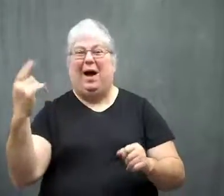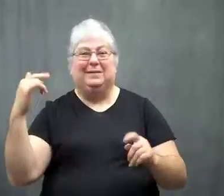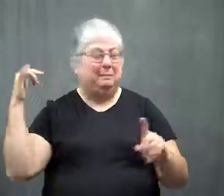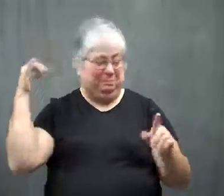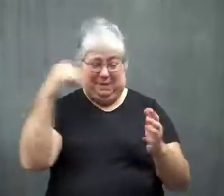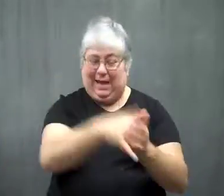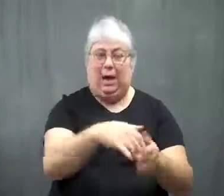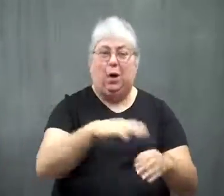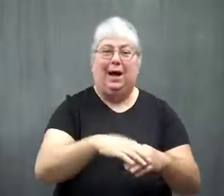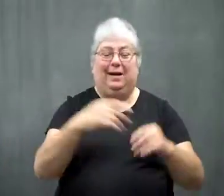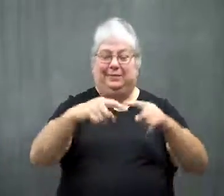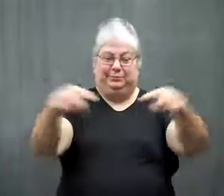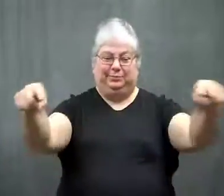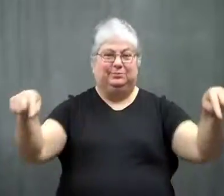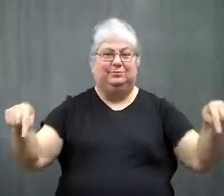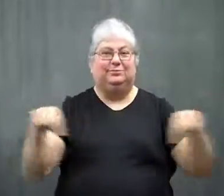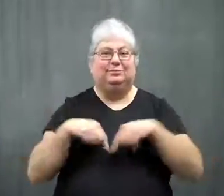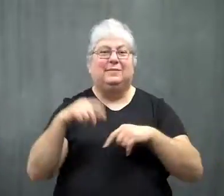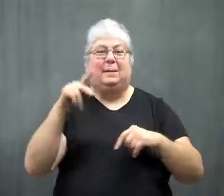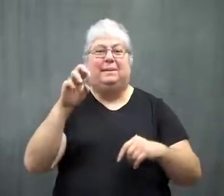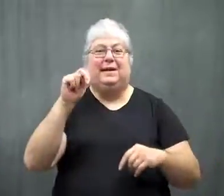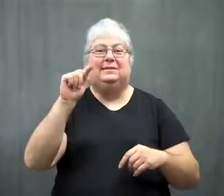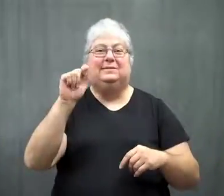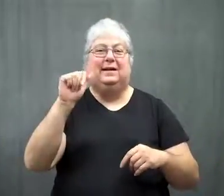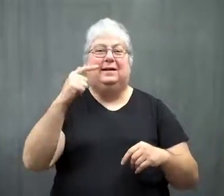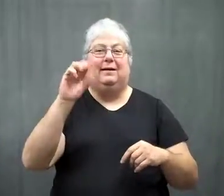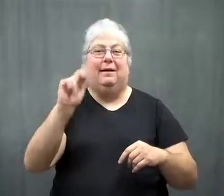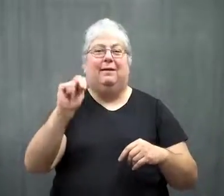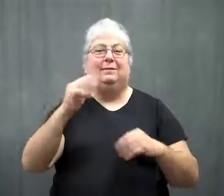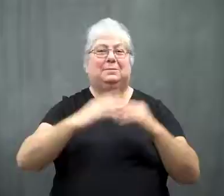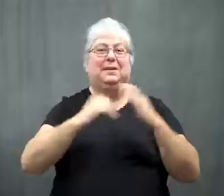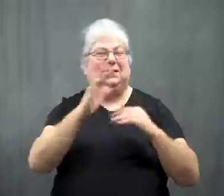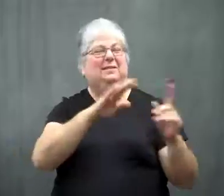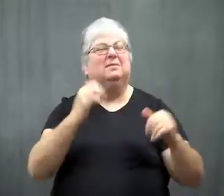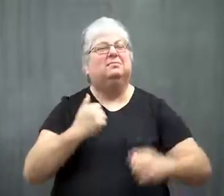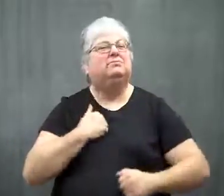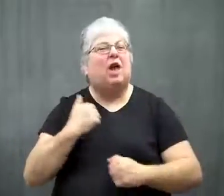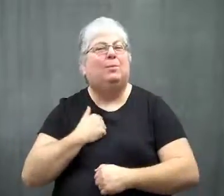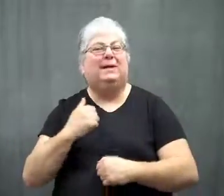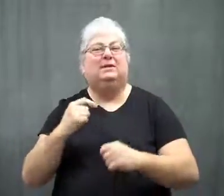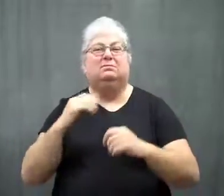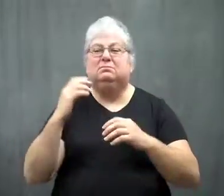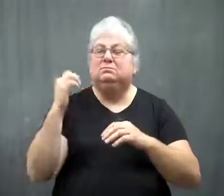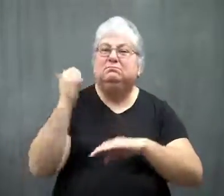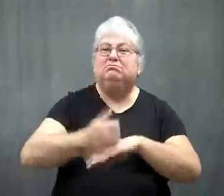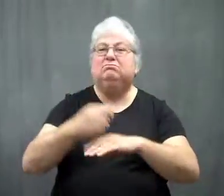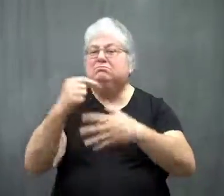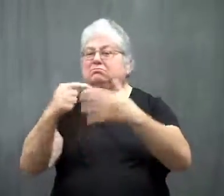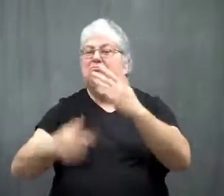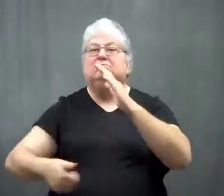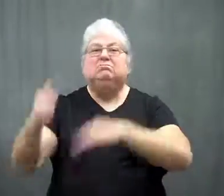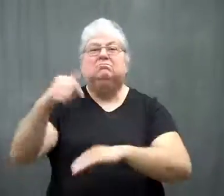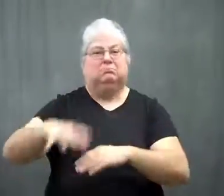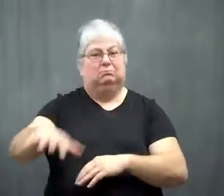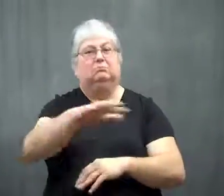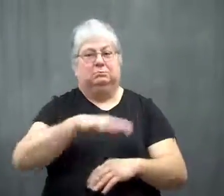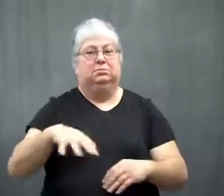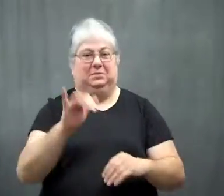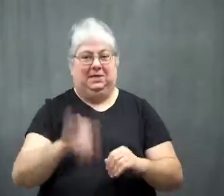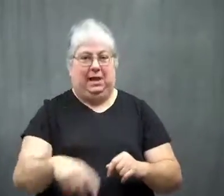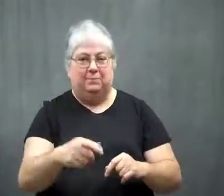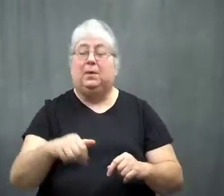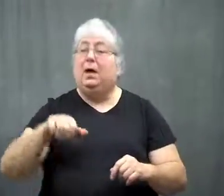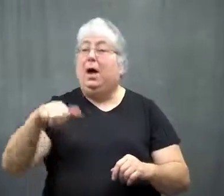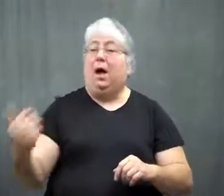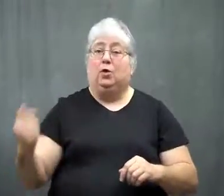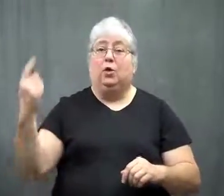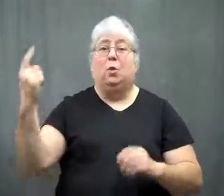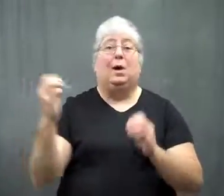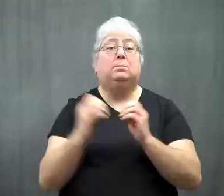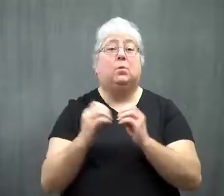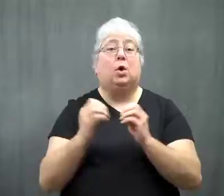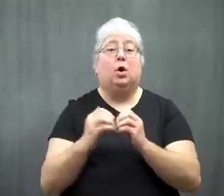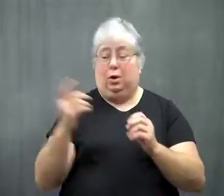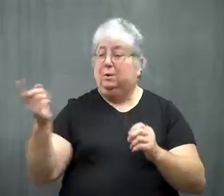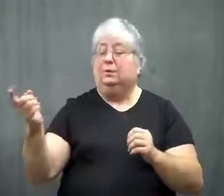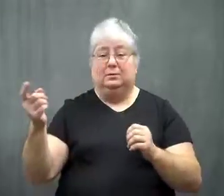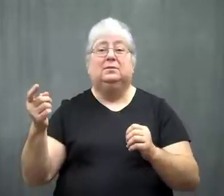One struck the Pentagon, the center of military operations.